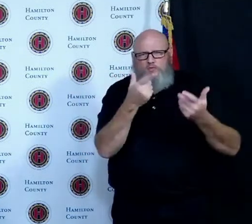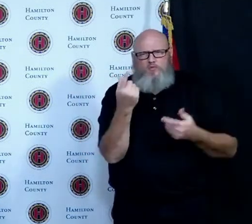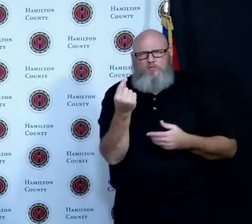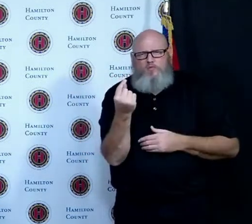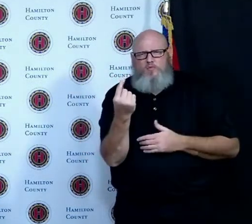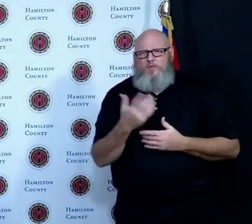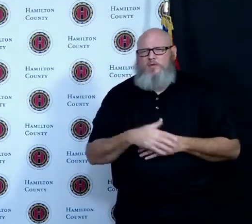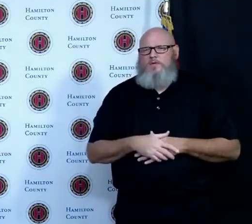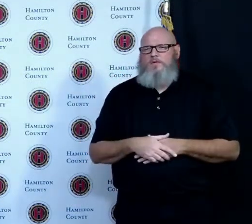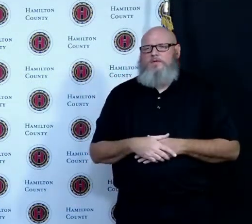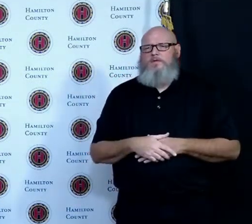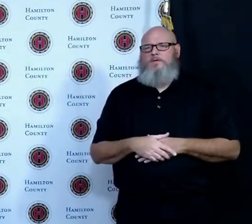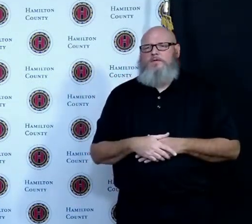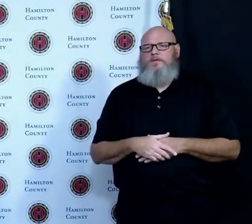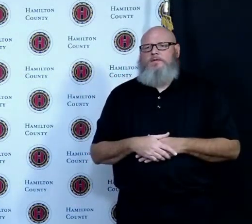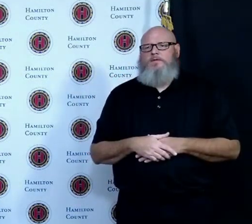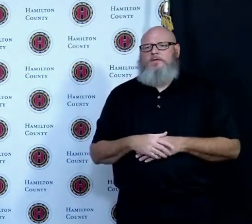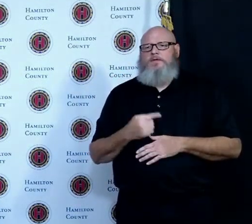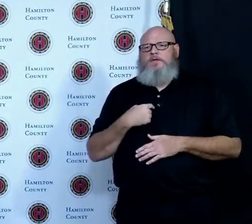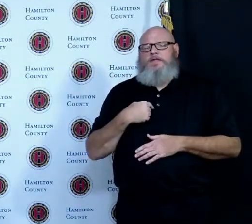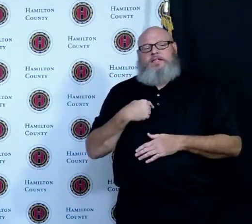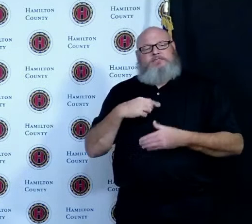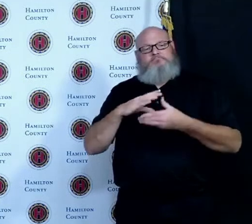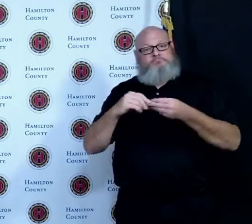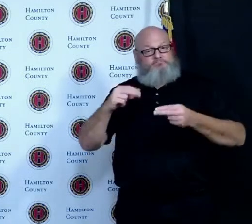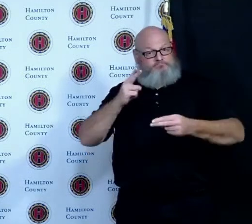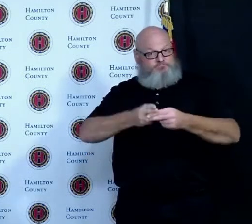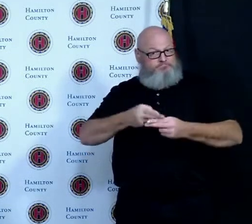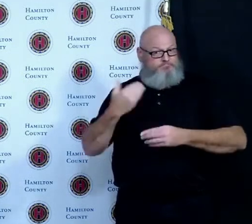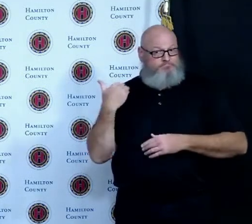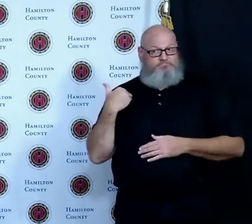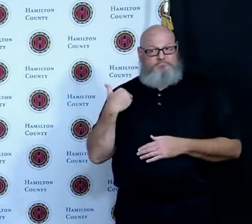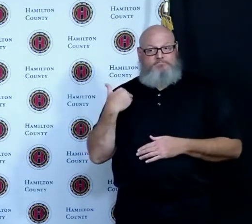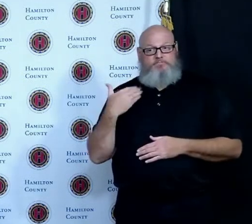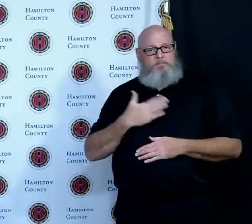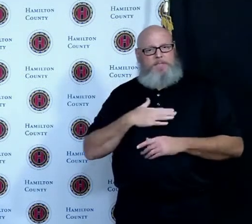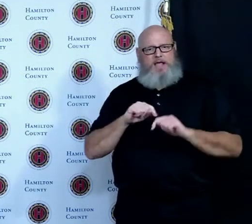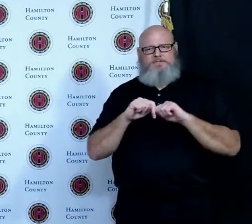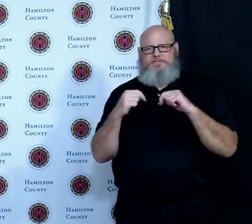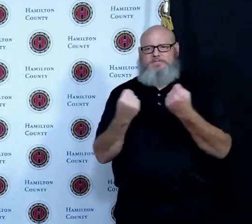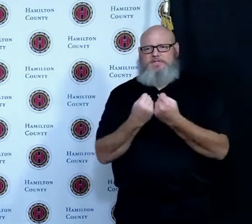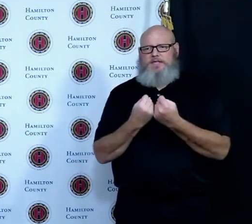perspective my team and the teams that I'm aware of in Hamilton County for what we have control